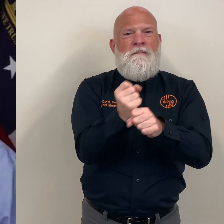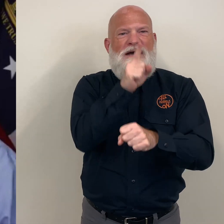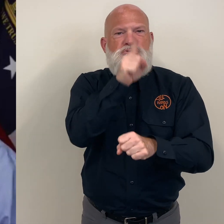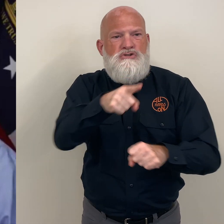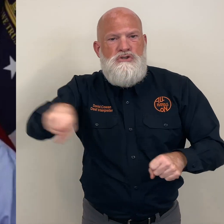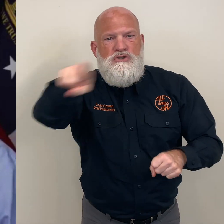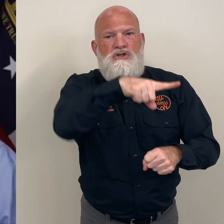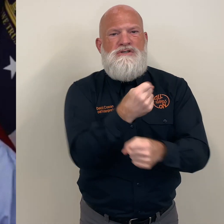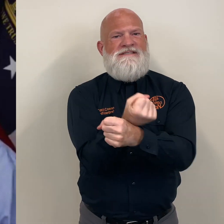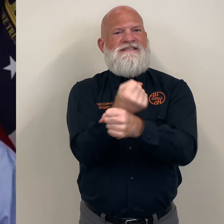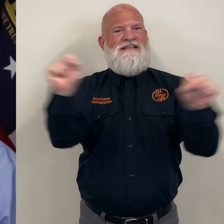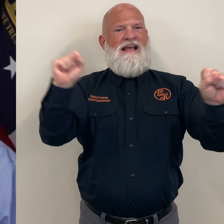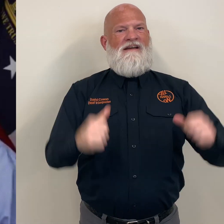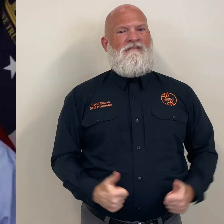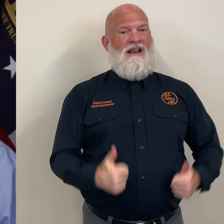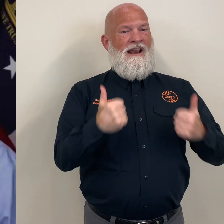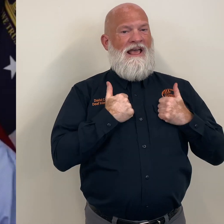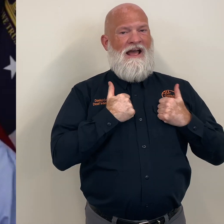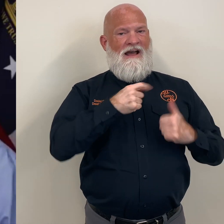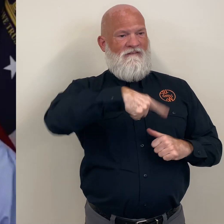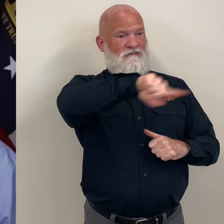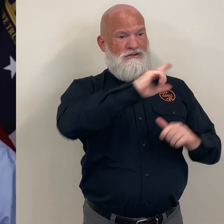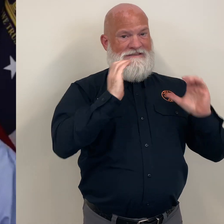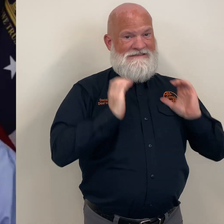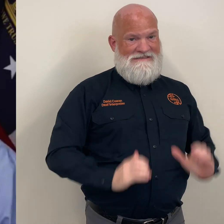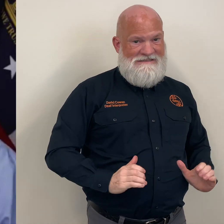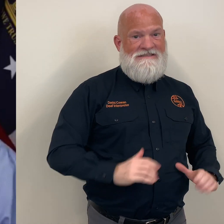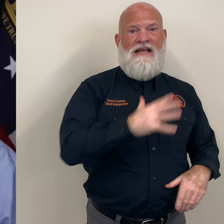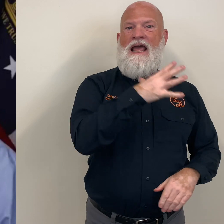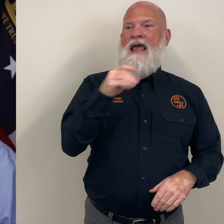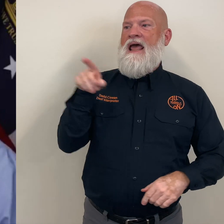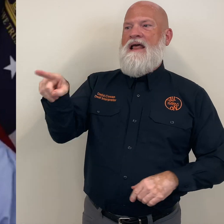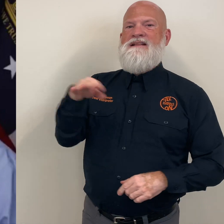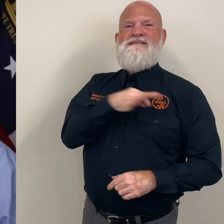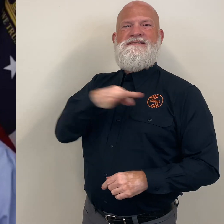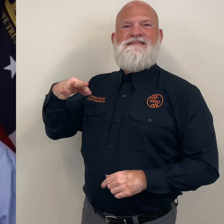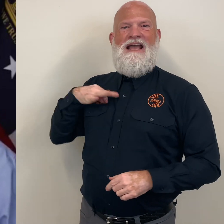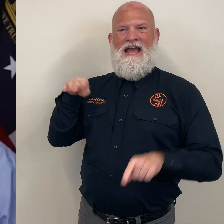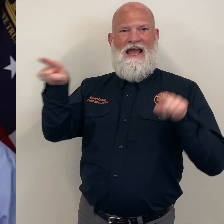protect residents and staff from coronavirus exposure